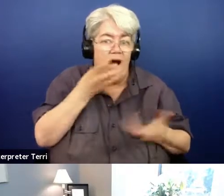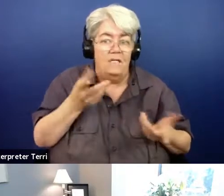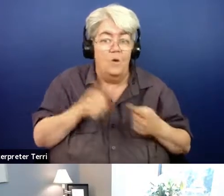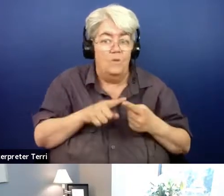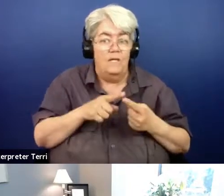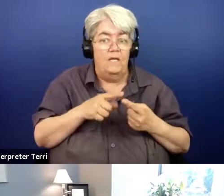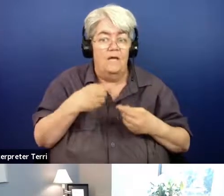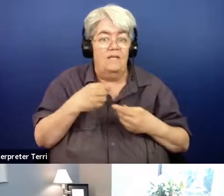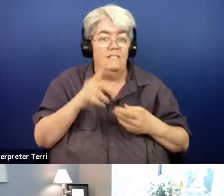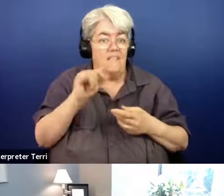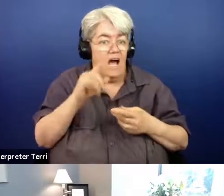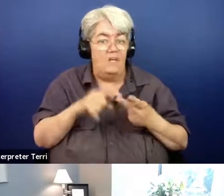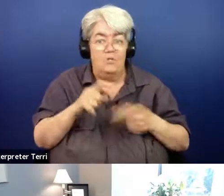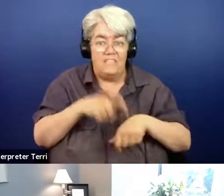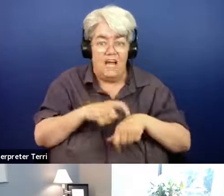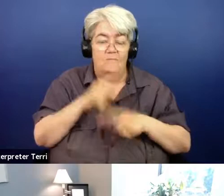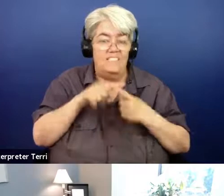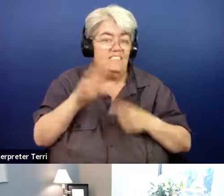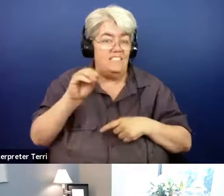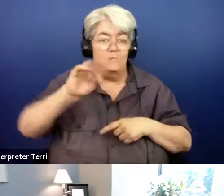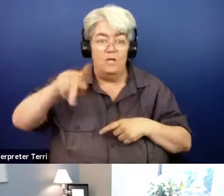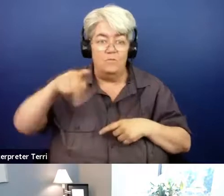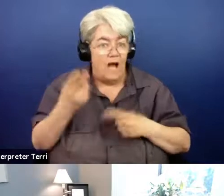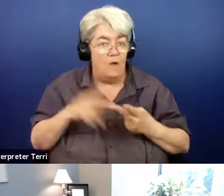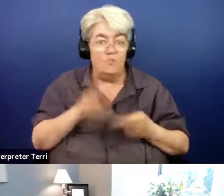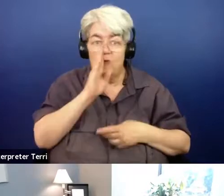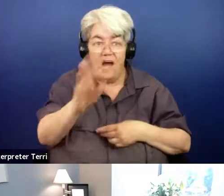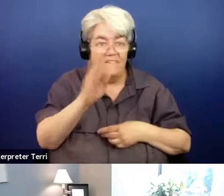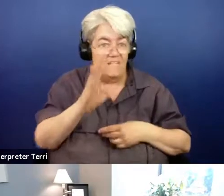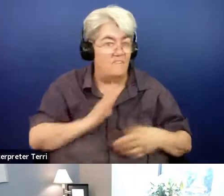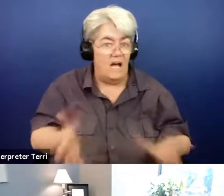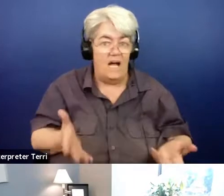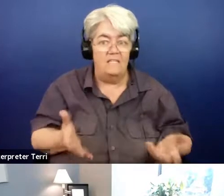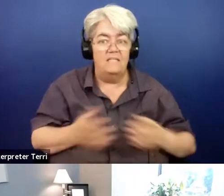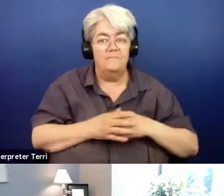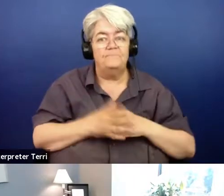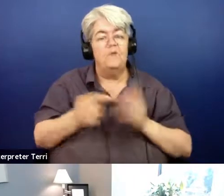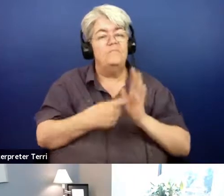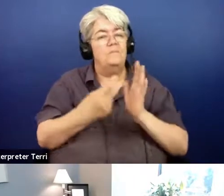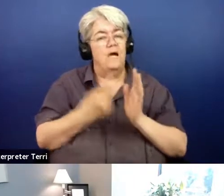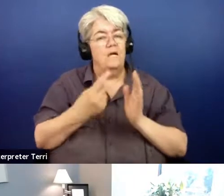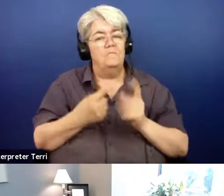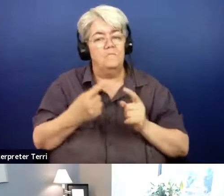60 mile an hour. She was driving just fine. Sometimes I take notes so other people won't